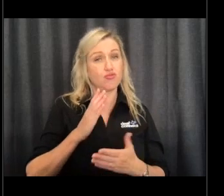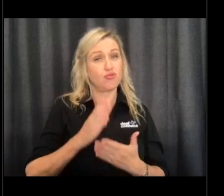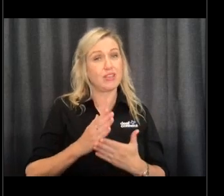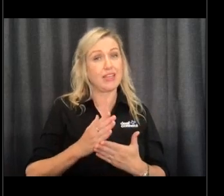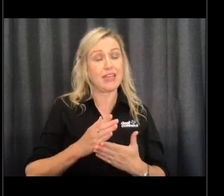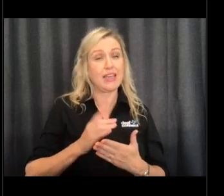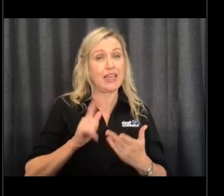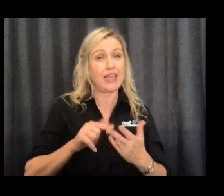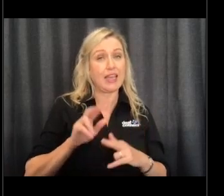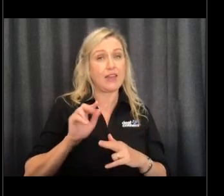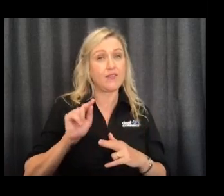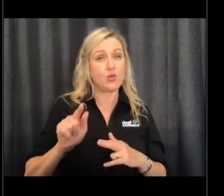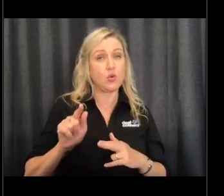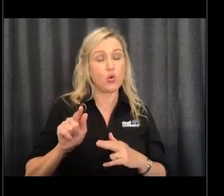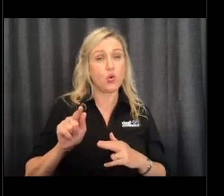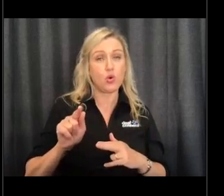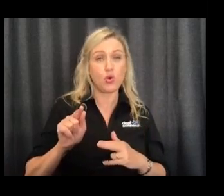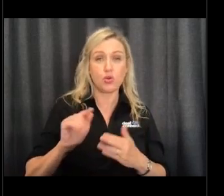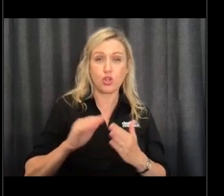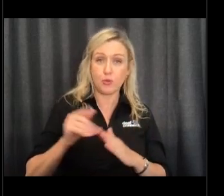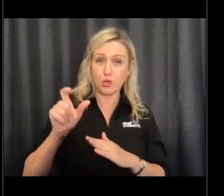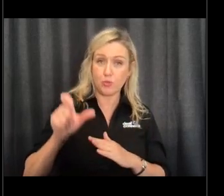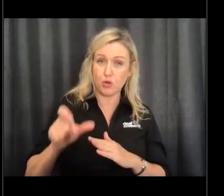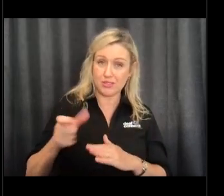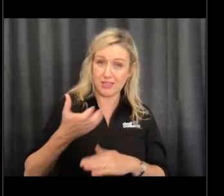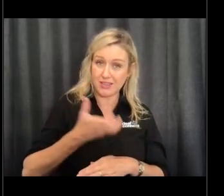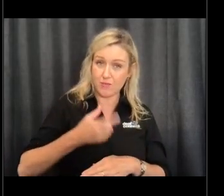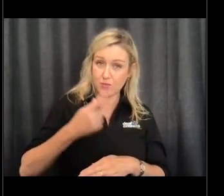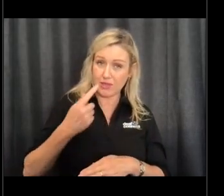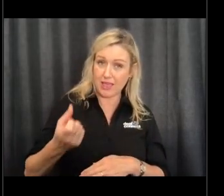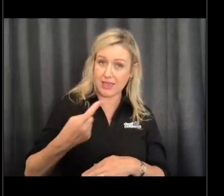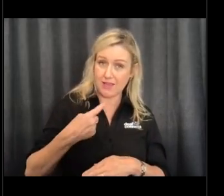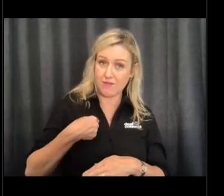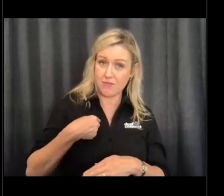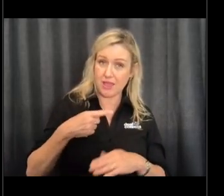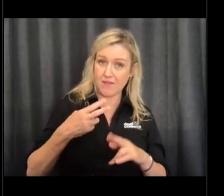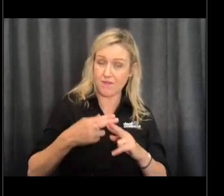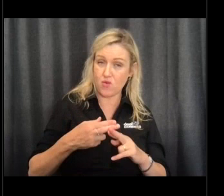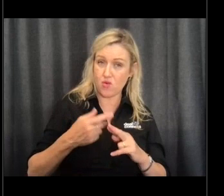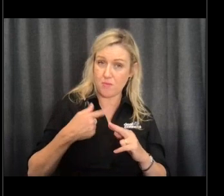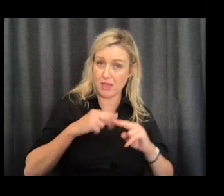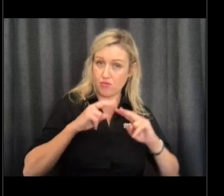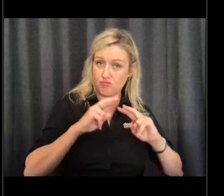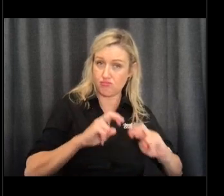is comfortable you sending me that as a case study because I think that's something that